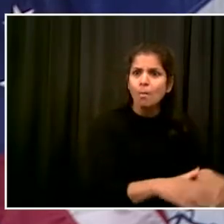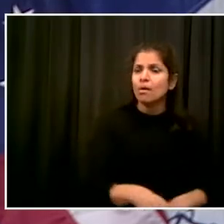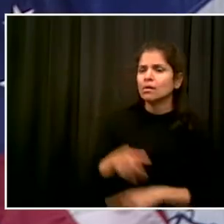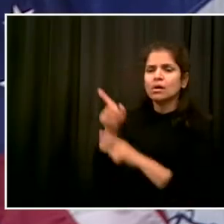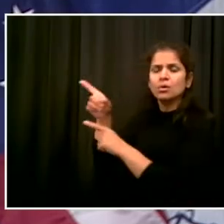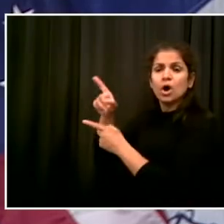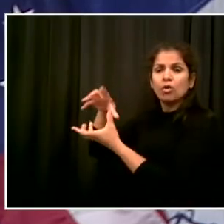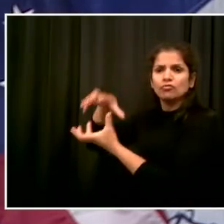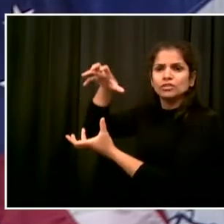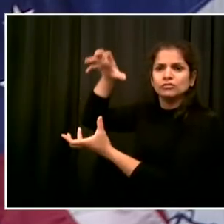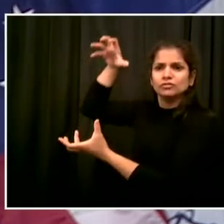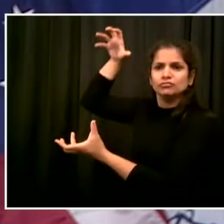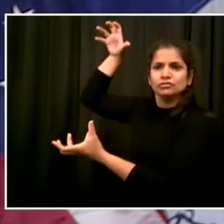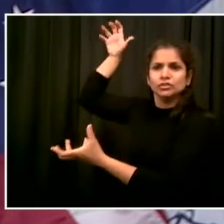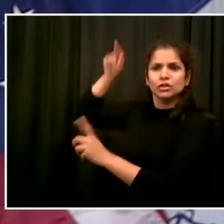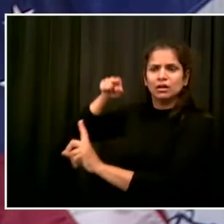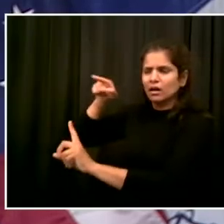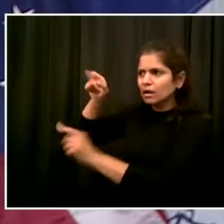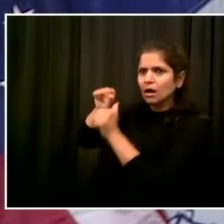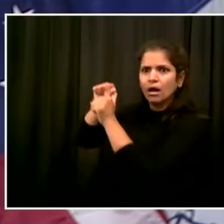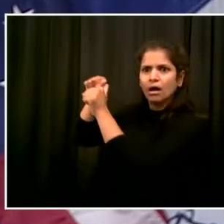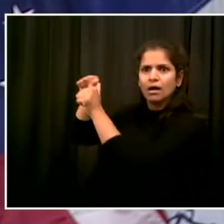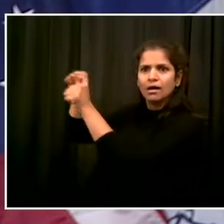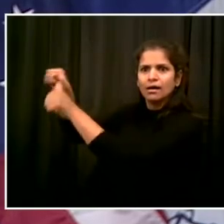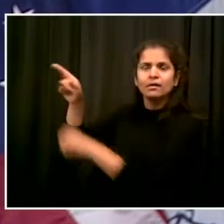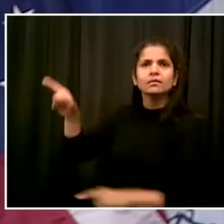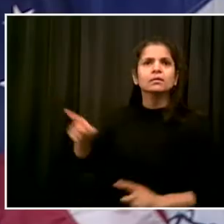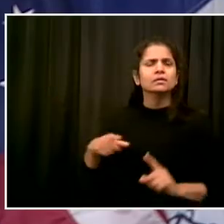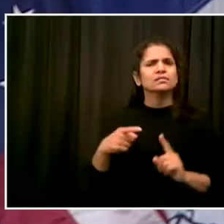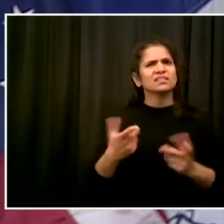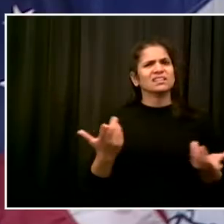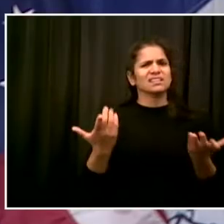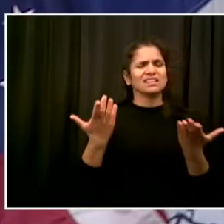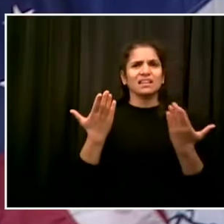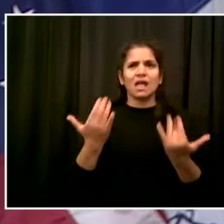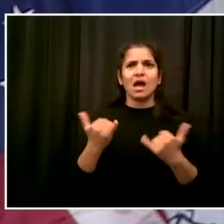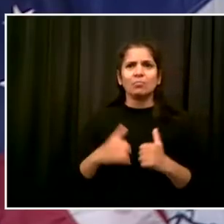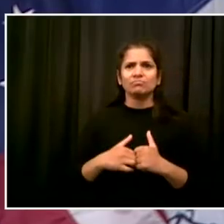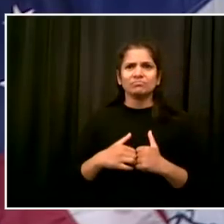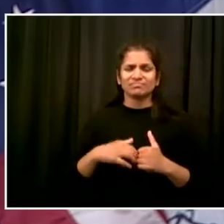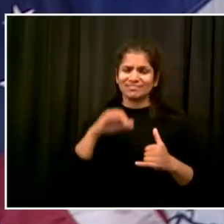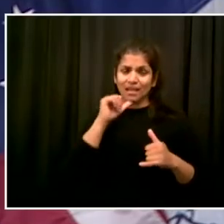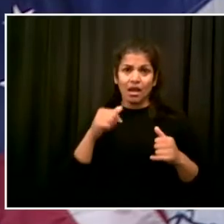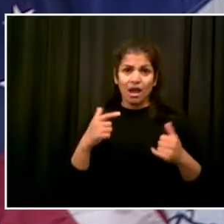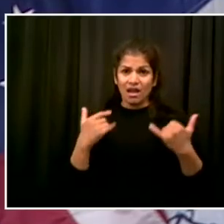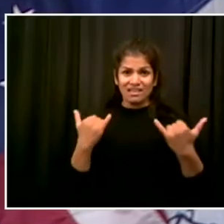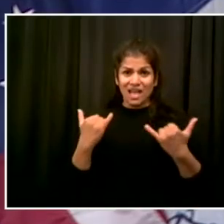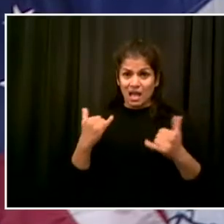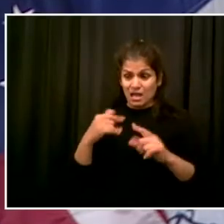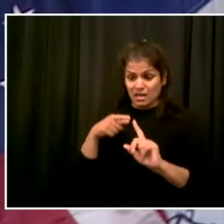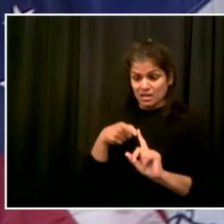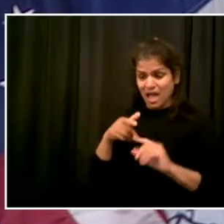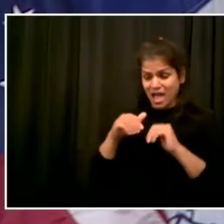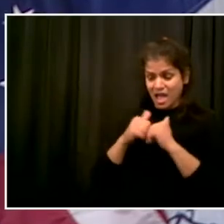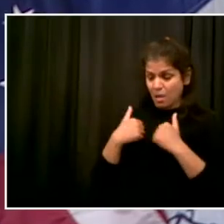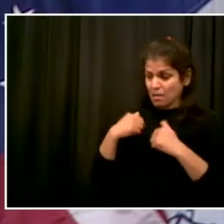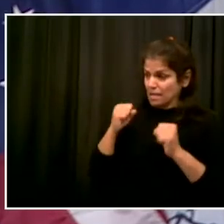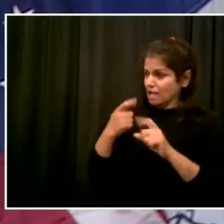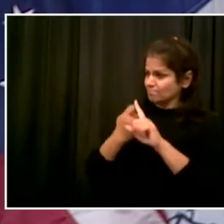I ABSOLUTELY BELIEVE THIS IS A FAIR TIE MTO TALK ABOUT HIGHER TAXES ON THE ALWET. HY